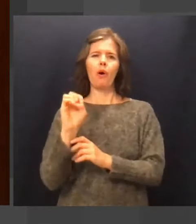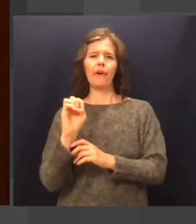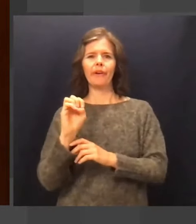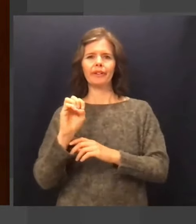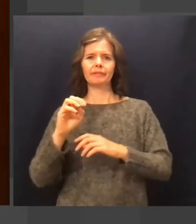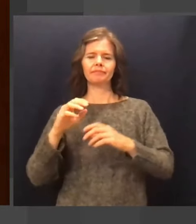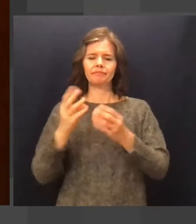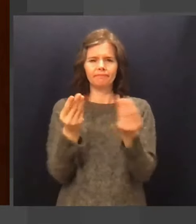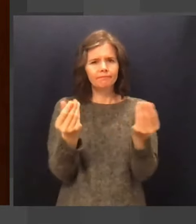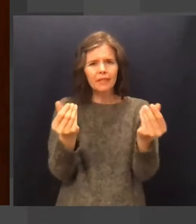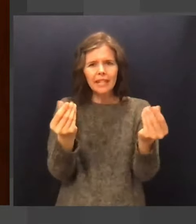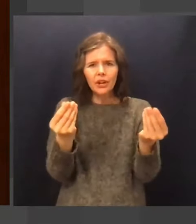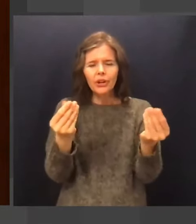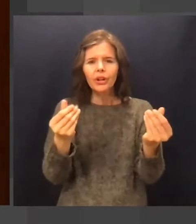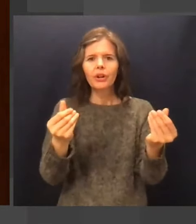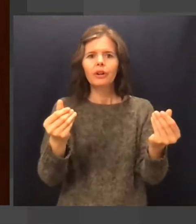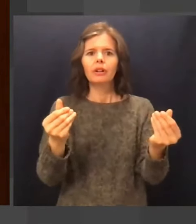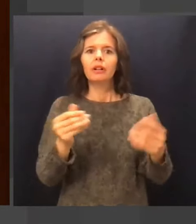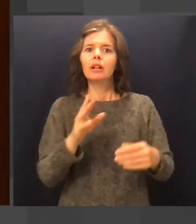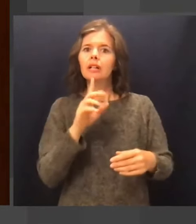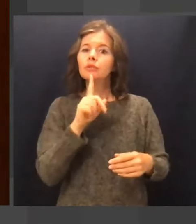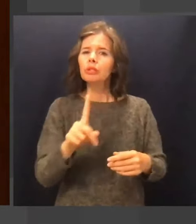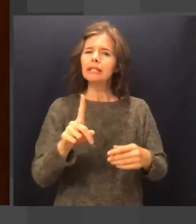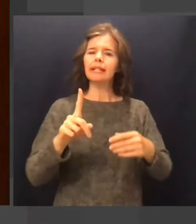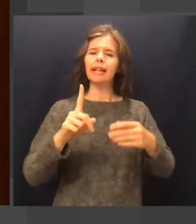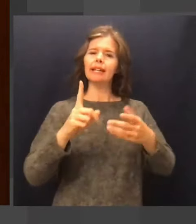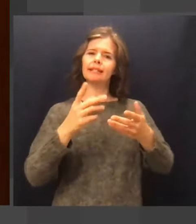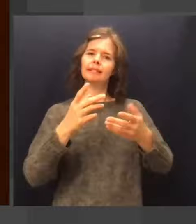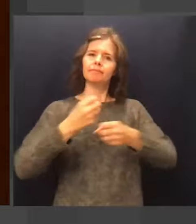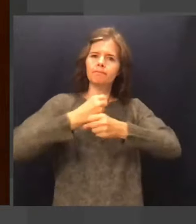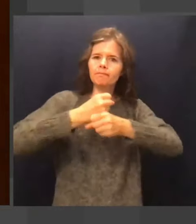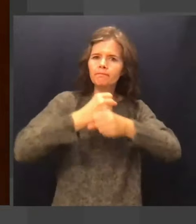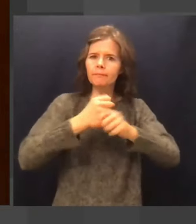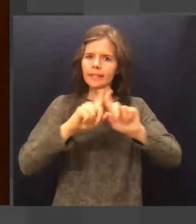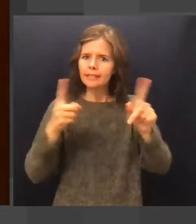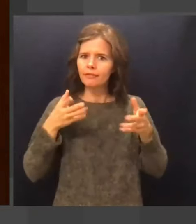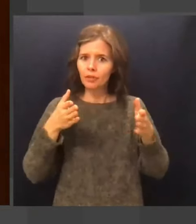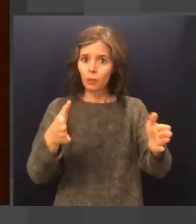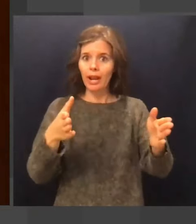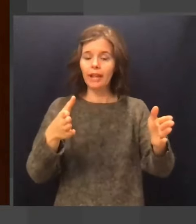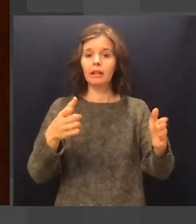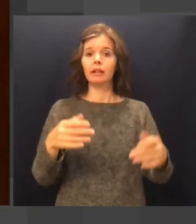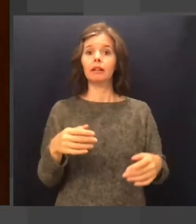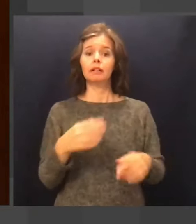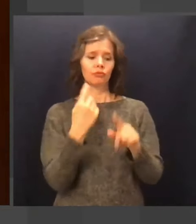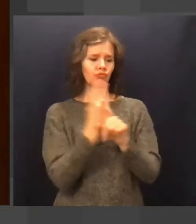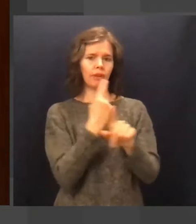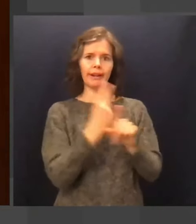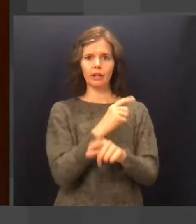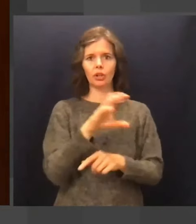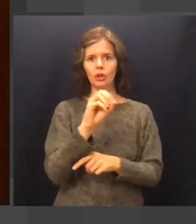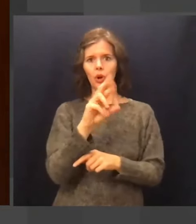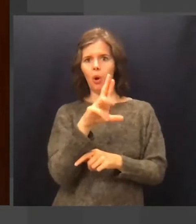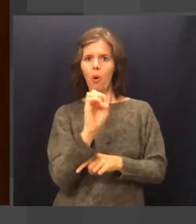AND VERY INTERESTING WITH THE